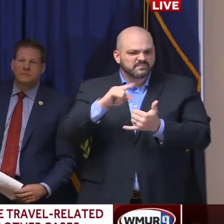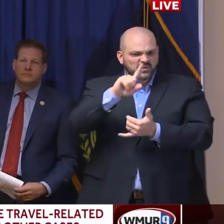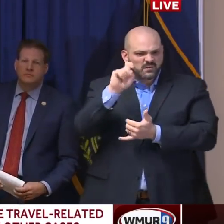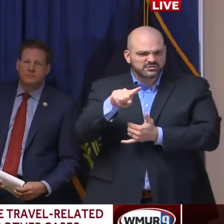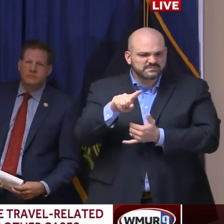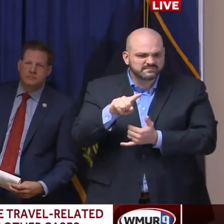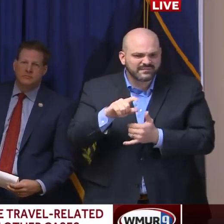CAPABILITIES.